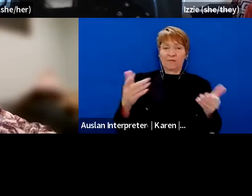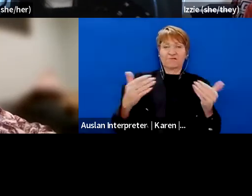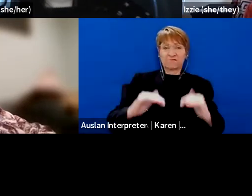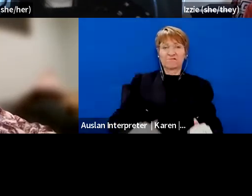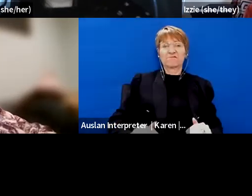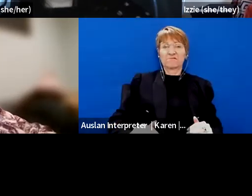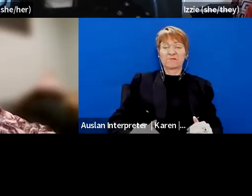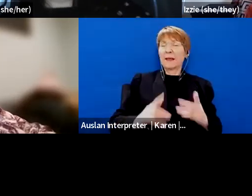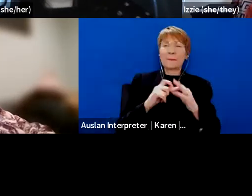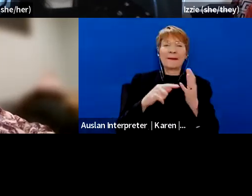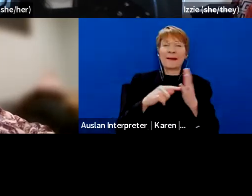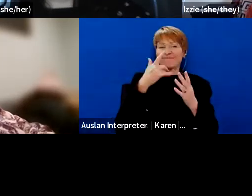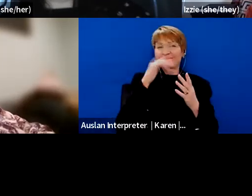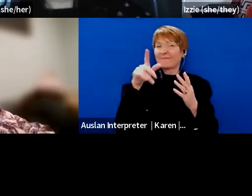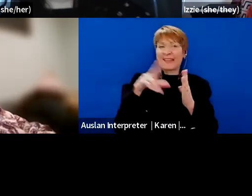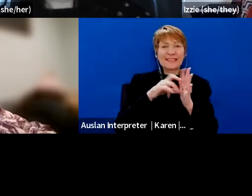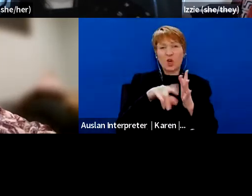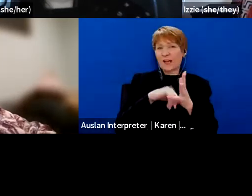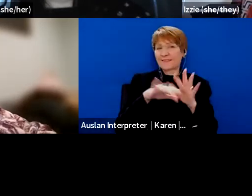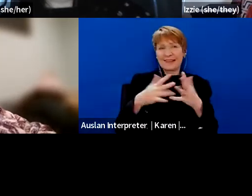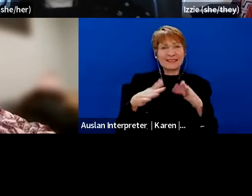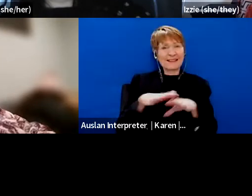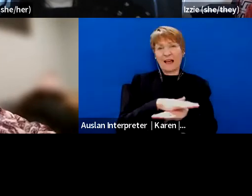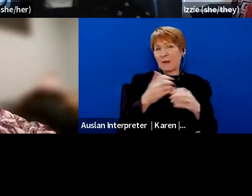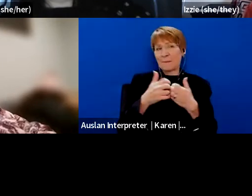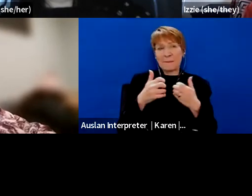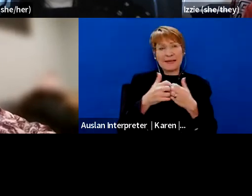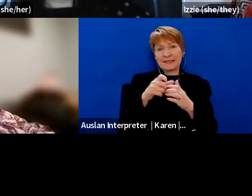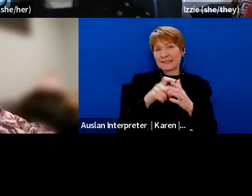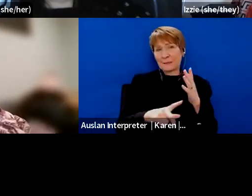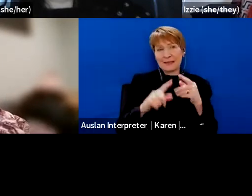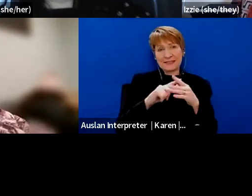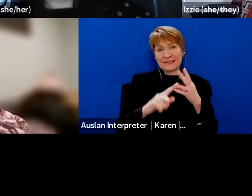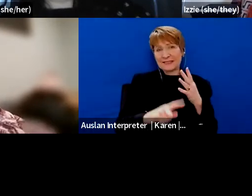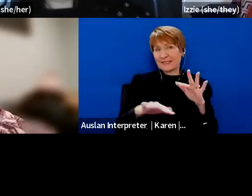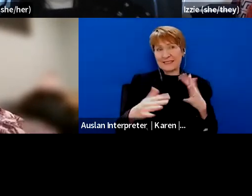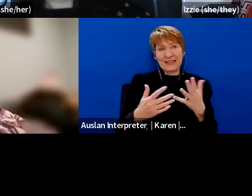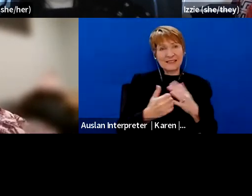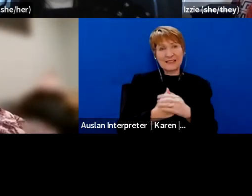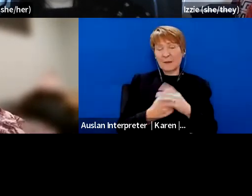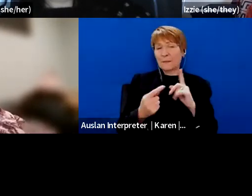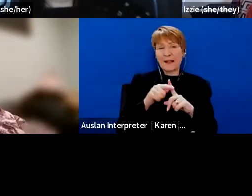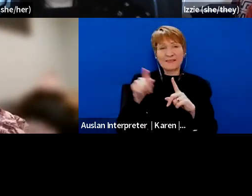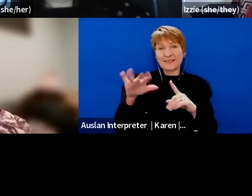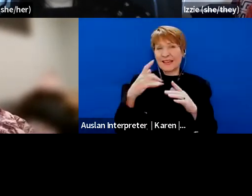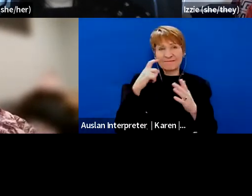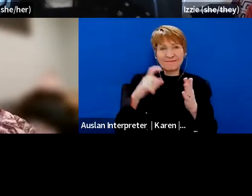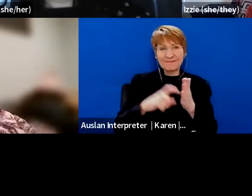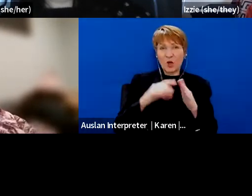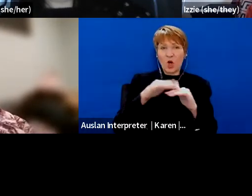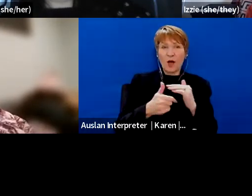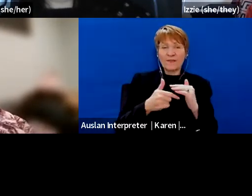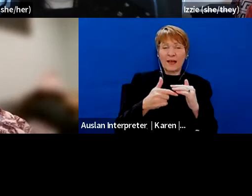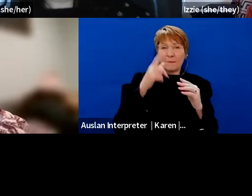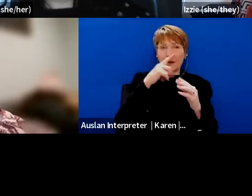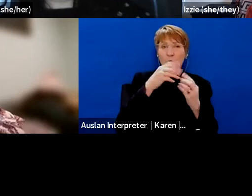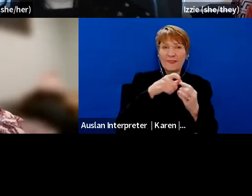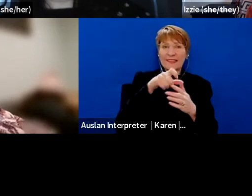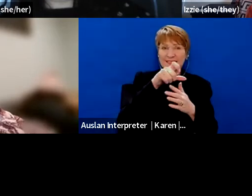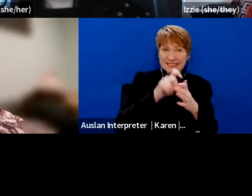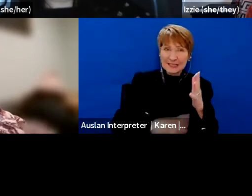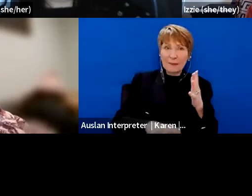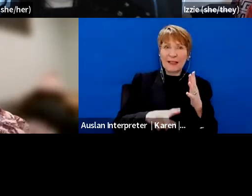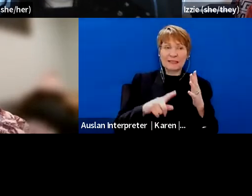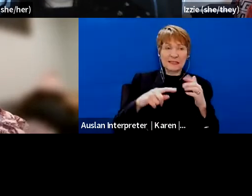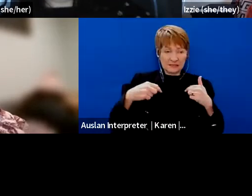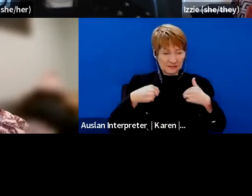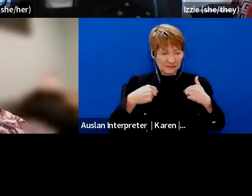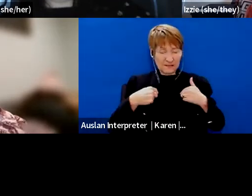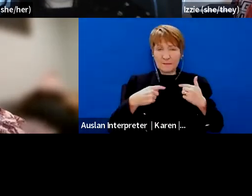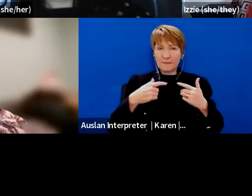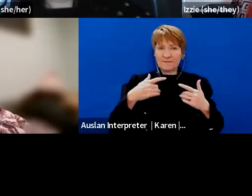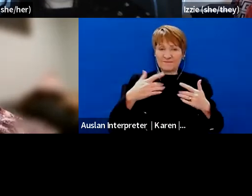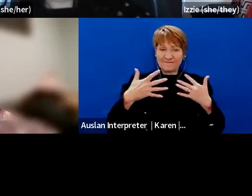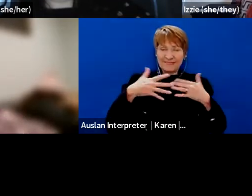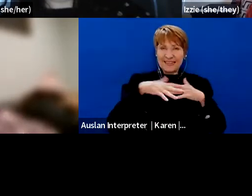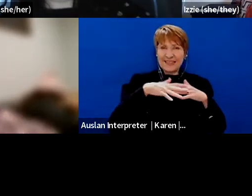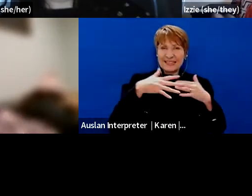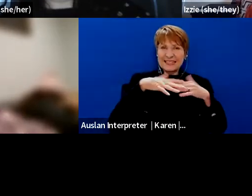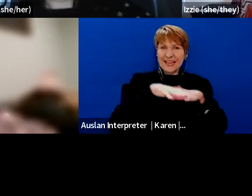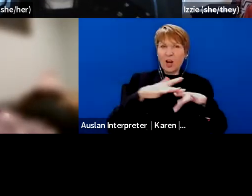Unfortunately, India is doesn't cover a whole host of disabilities. And it also doesn't acknowledge the intersection ality is that people with disabilities will experience or can experience.